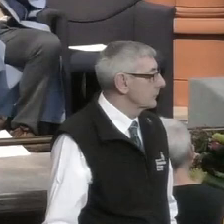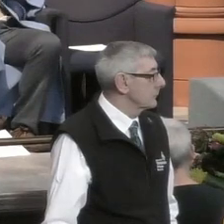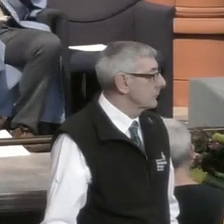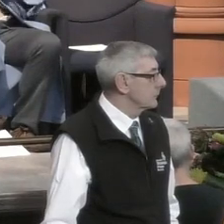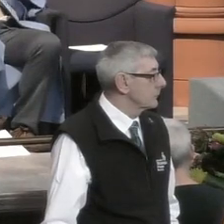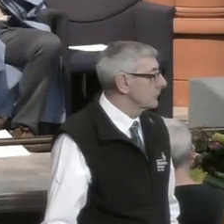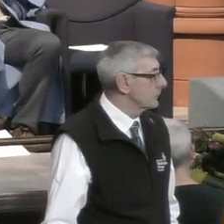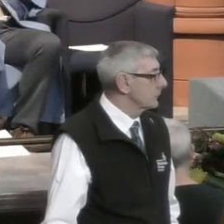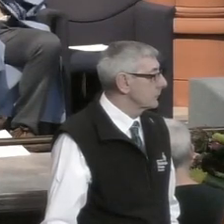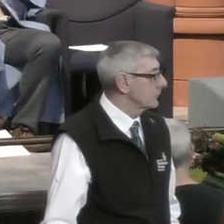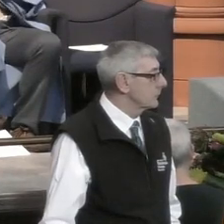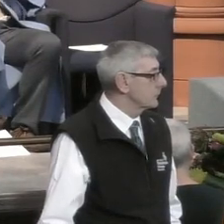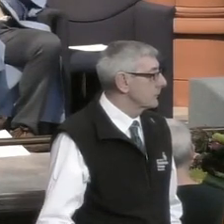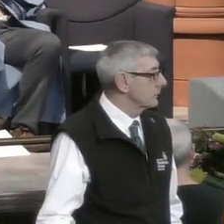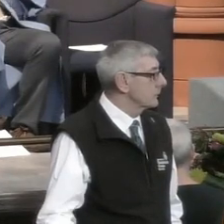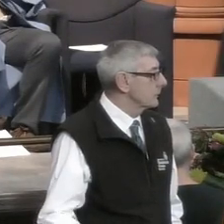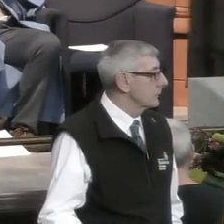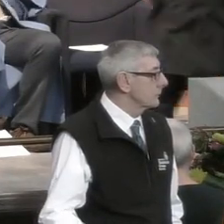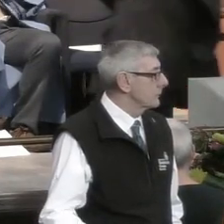(AUDIENCE APPLAUDS)